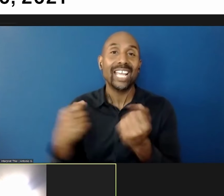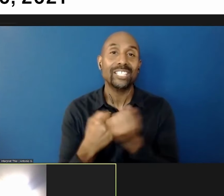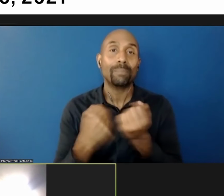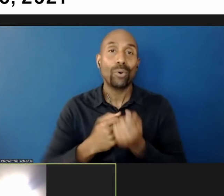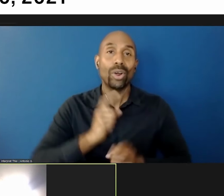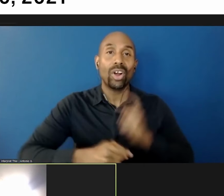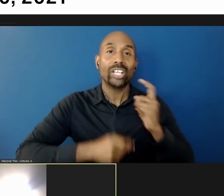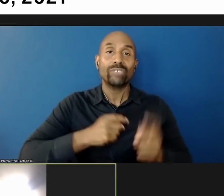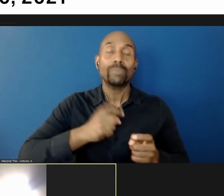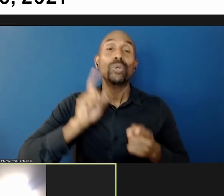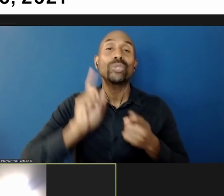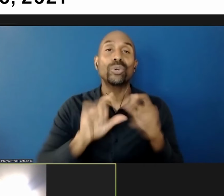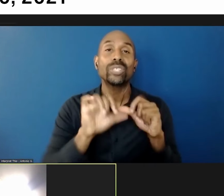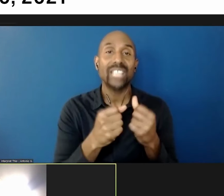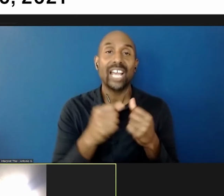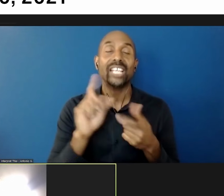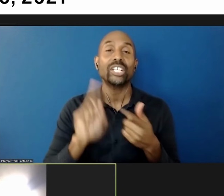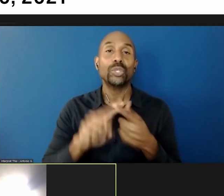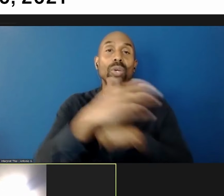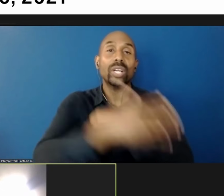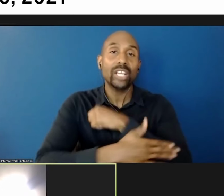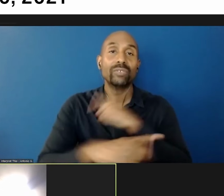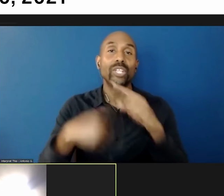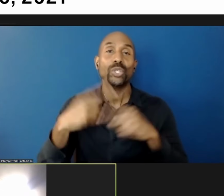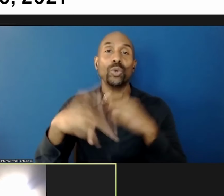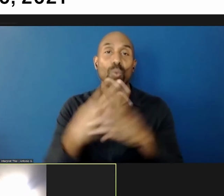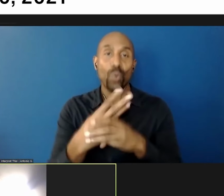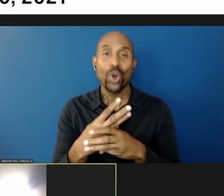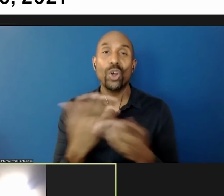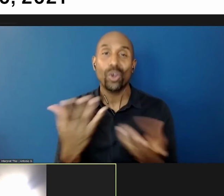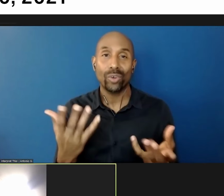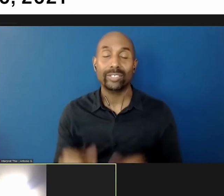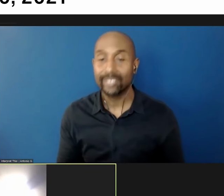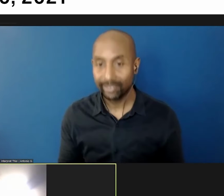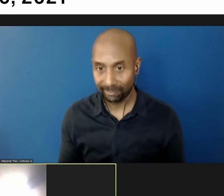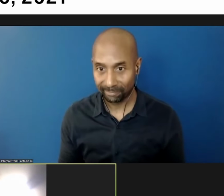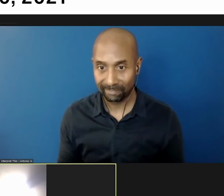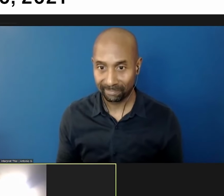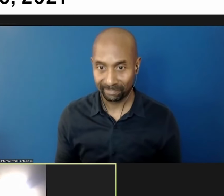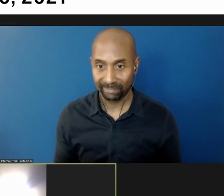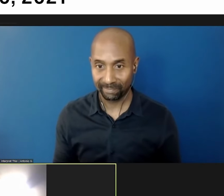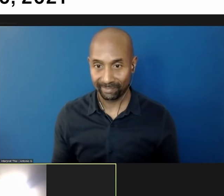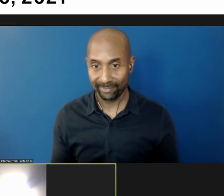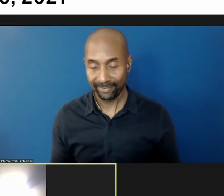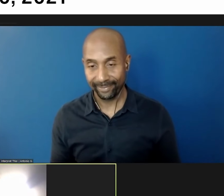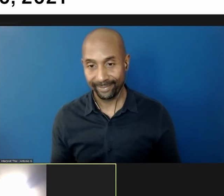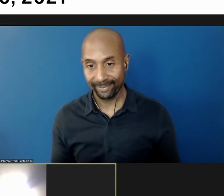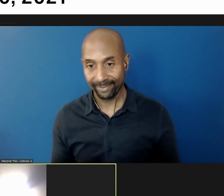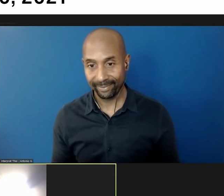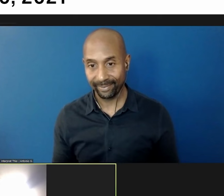so recognizing the importance of everyone to play in the society, then we can participate